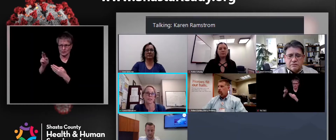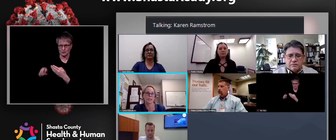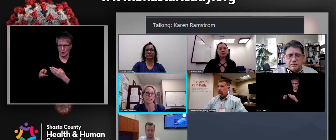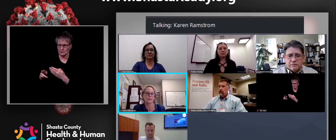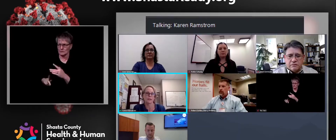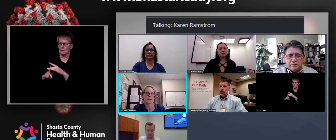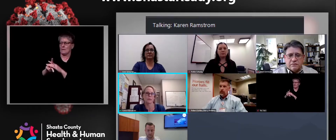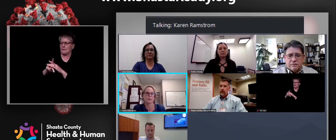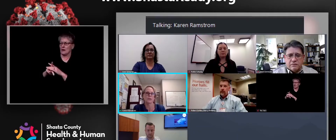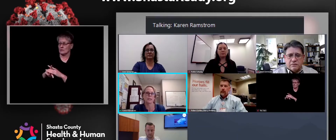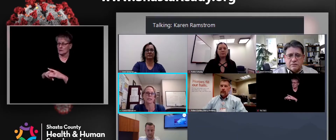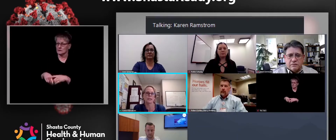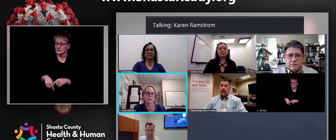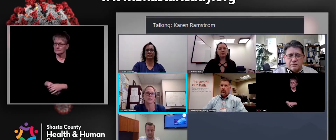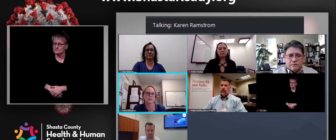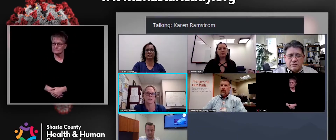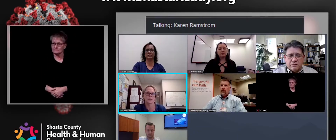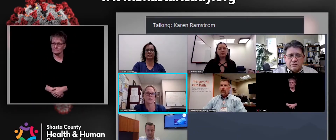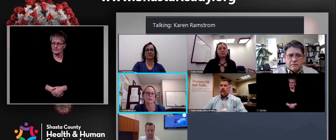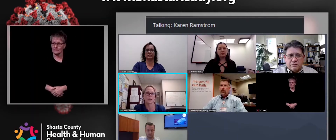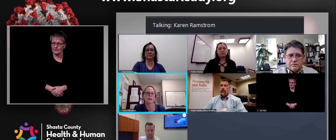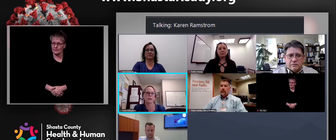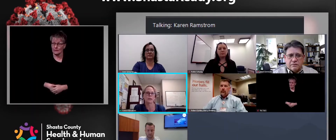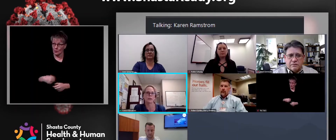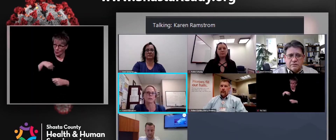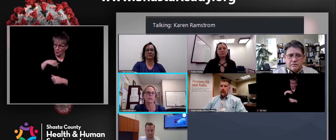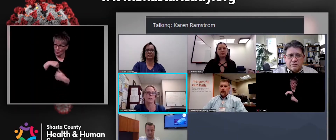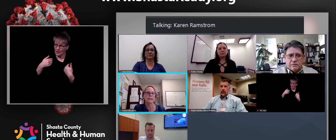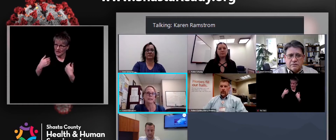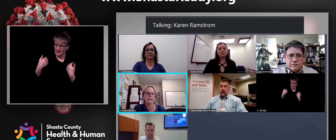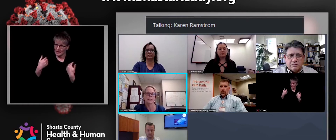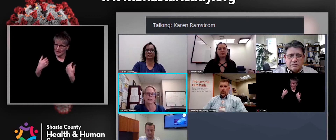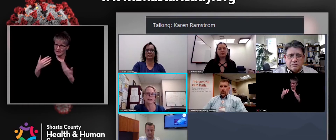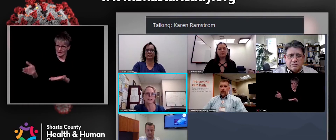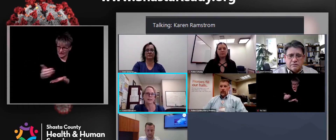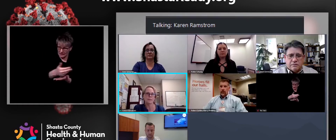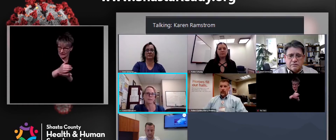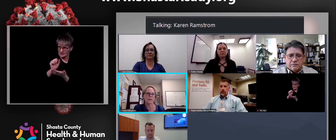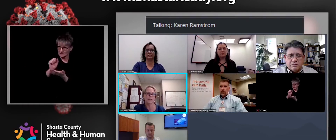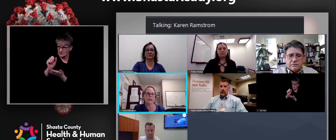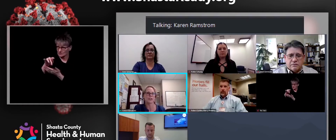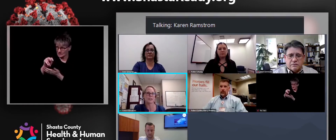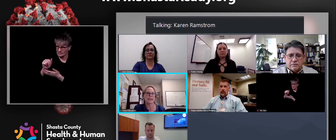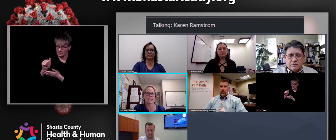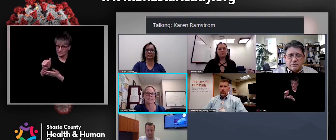we've received. We're sending some specimens on a regular interval, and I've actually just